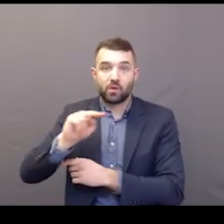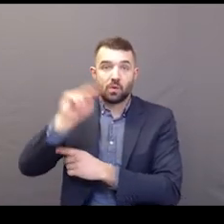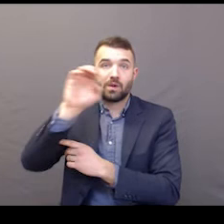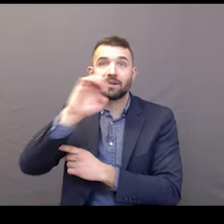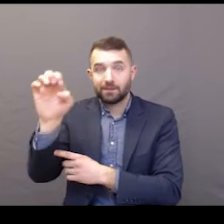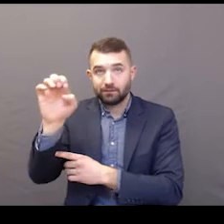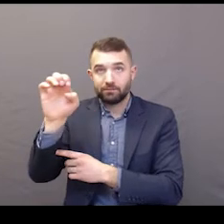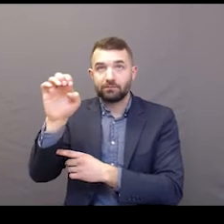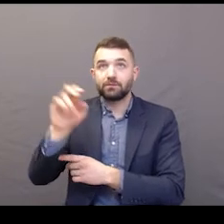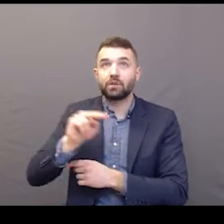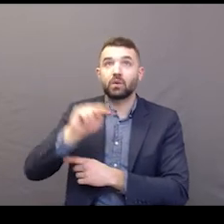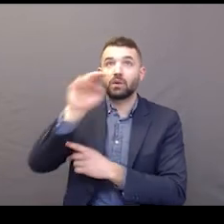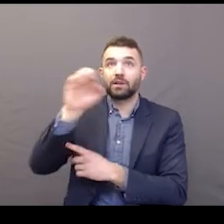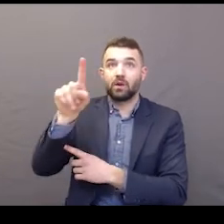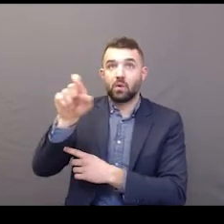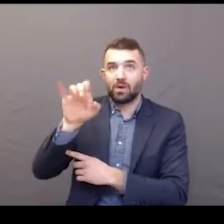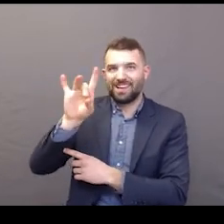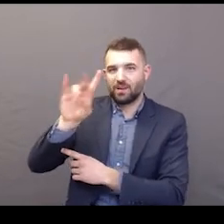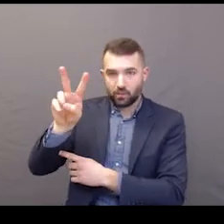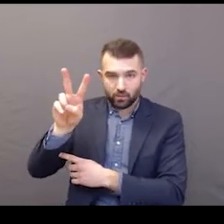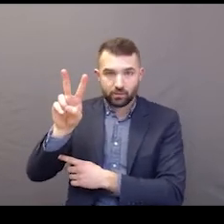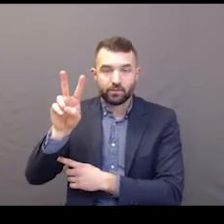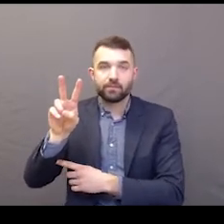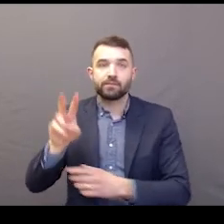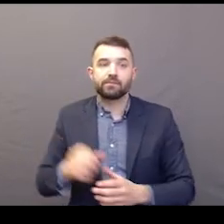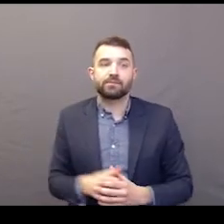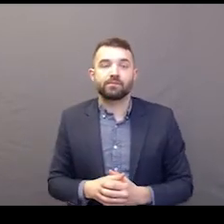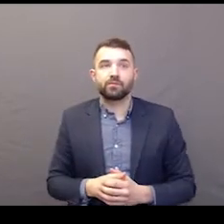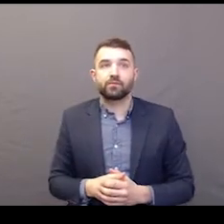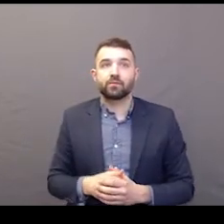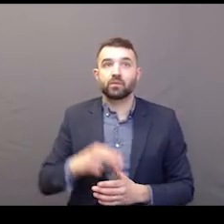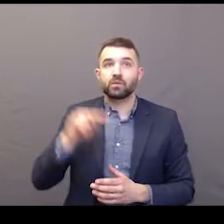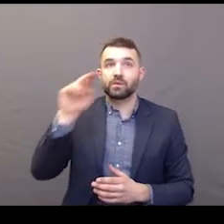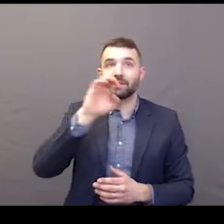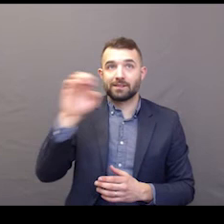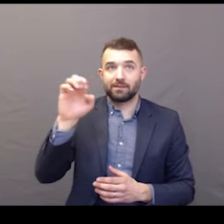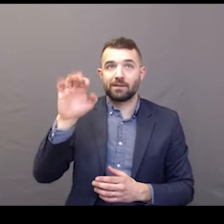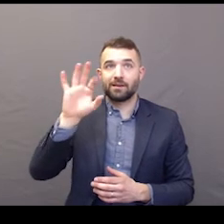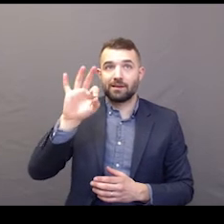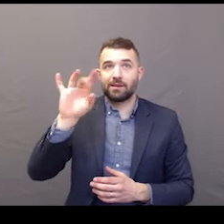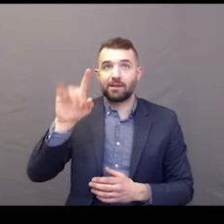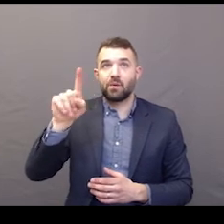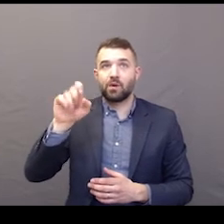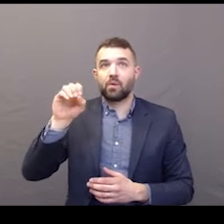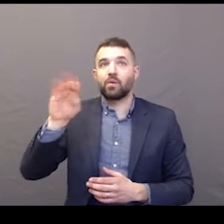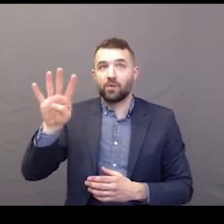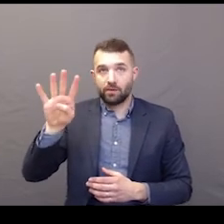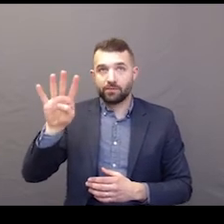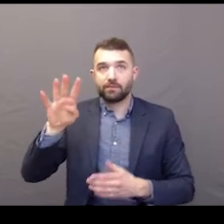NE 185th Street and 104th Avenue NE, UW Bothell/Cascadia College and Beardslee Boulevard,